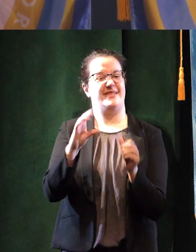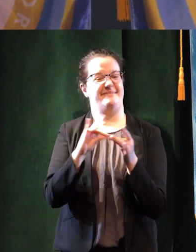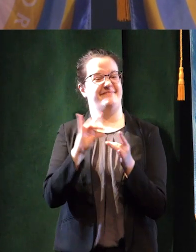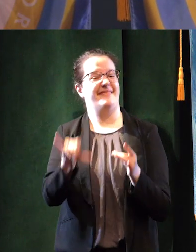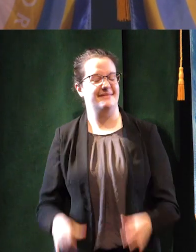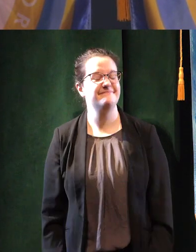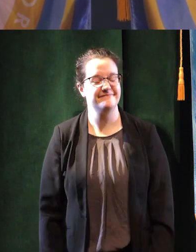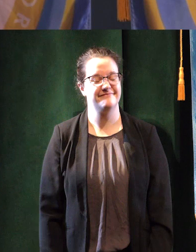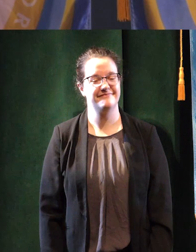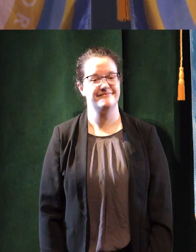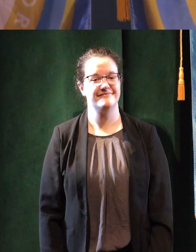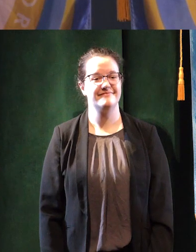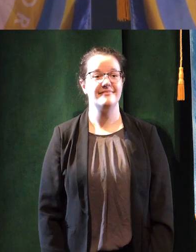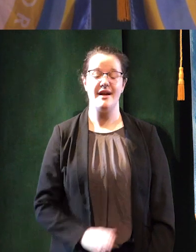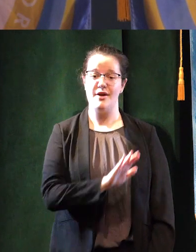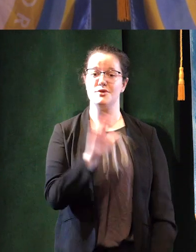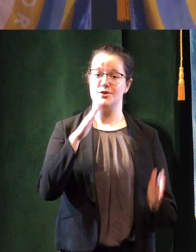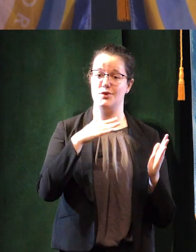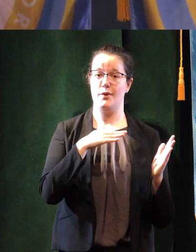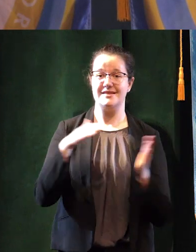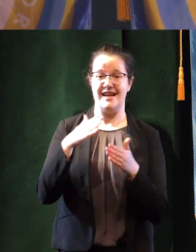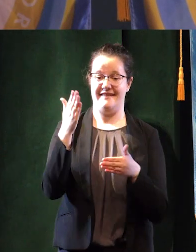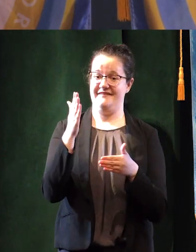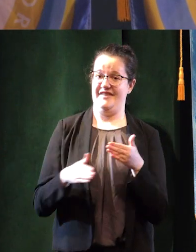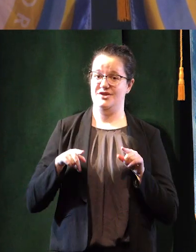completing your studies during this outbreak of coronavirus is an experience